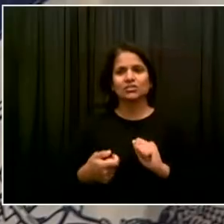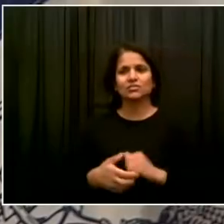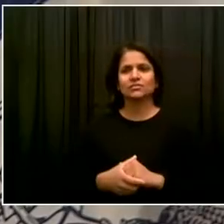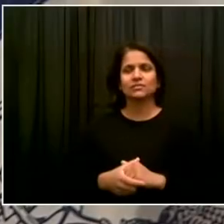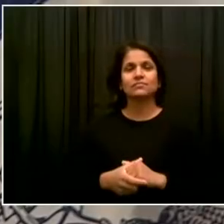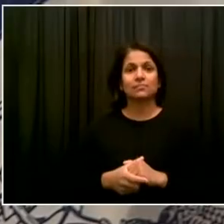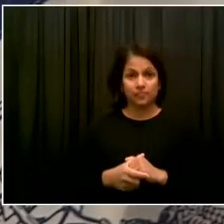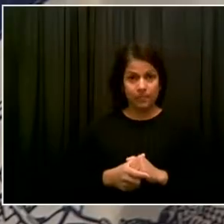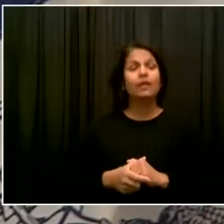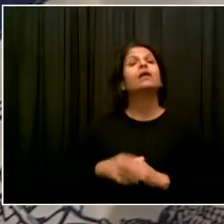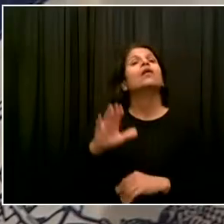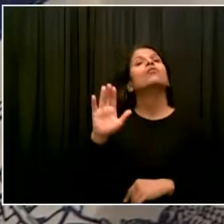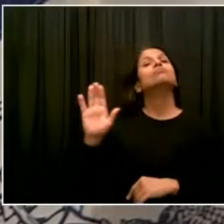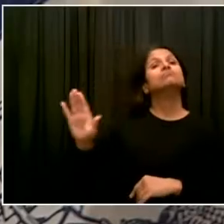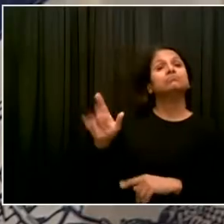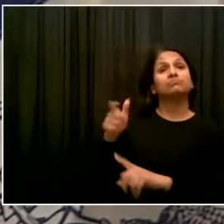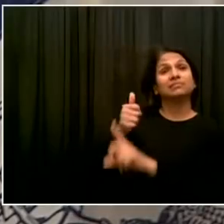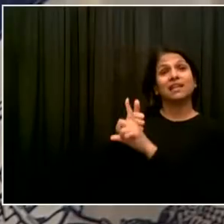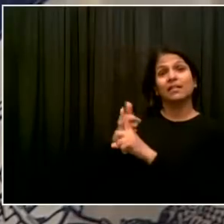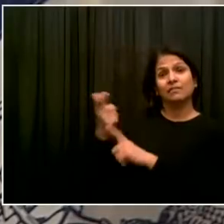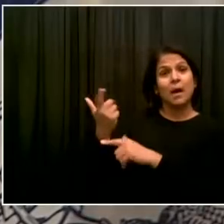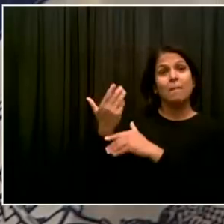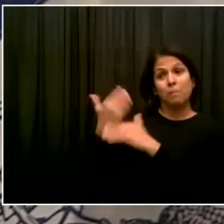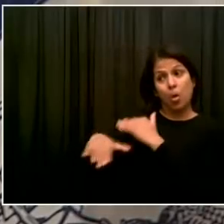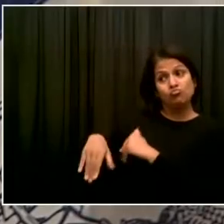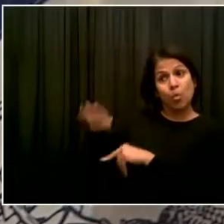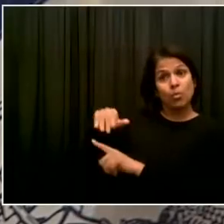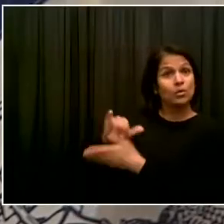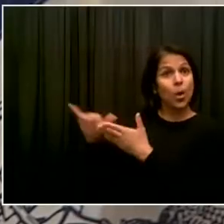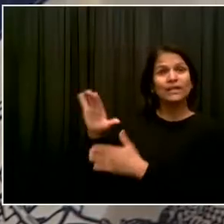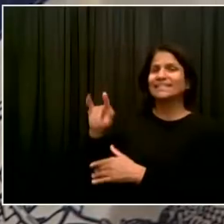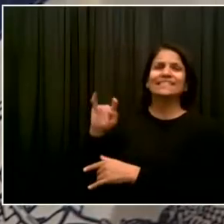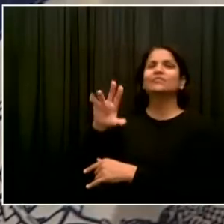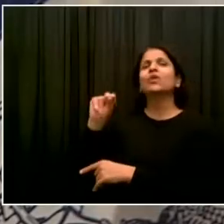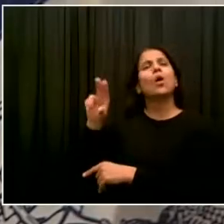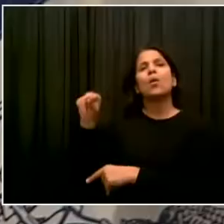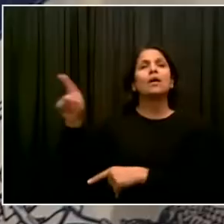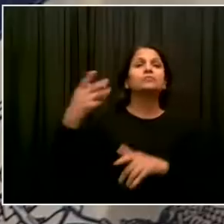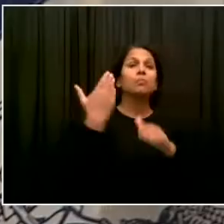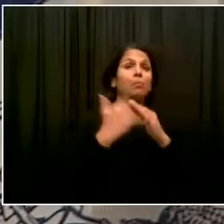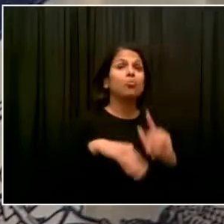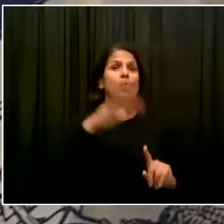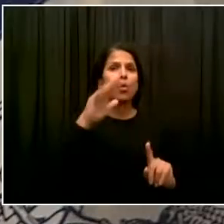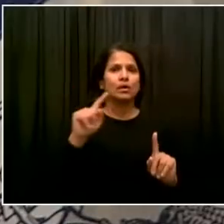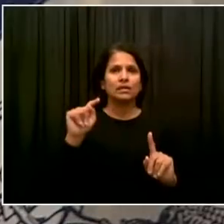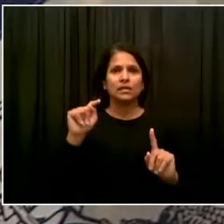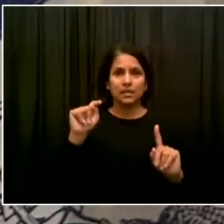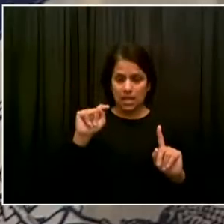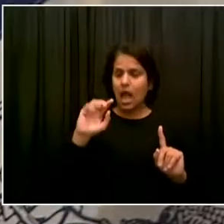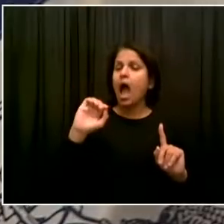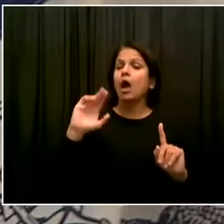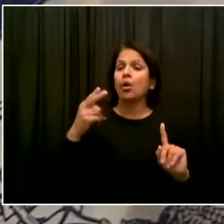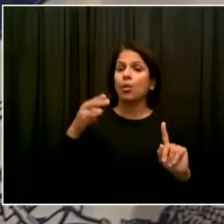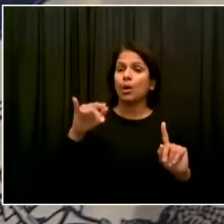THAT WE CAN MAKE THE CHANGE. LIKE SO MANY GRET A NEW YORKERS, SHE